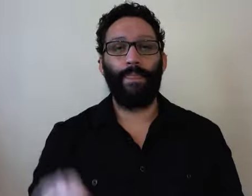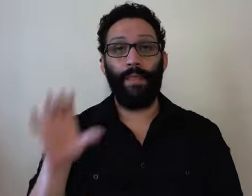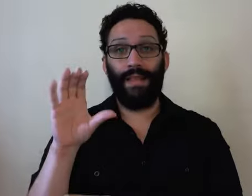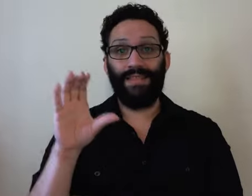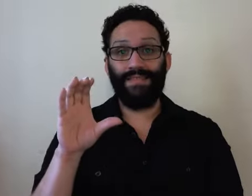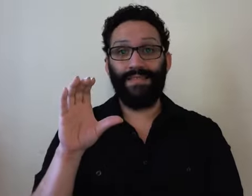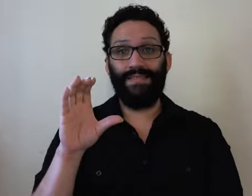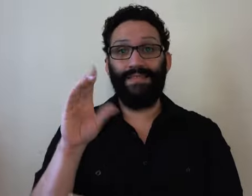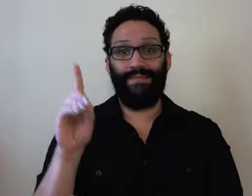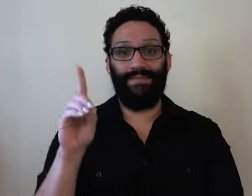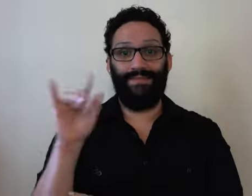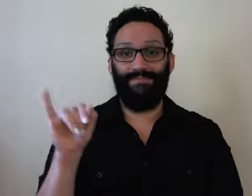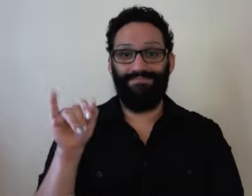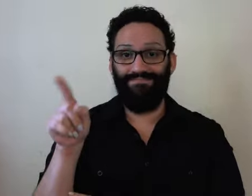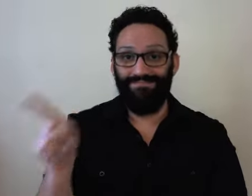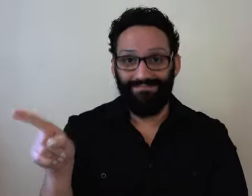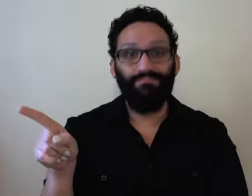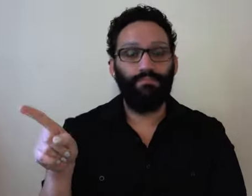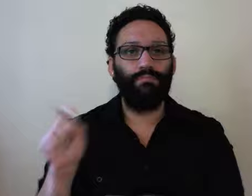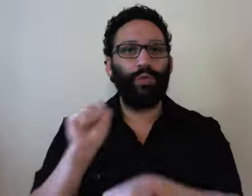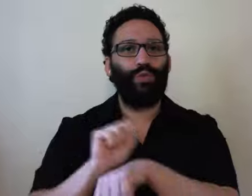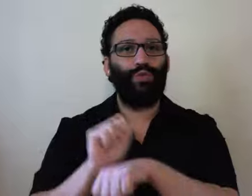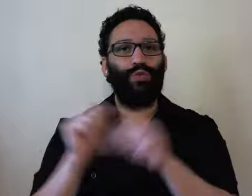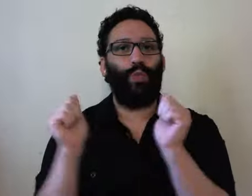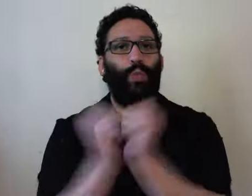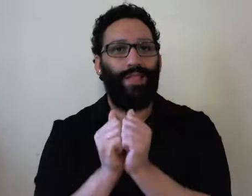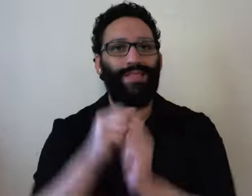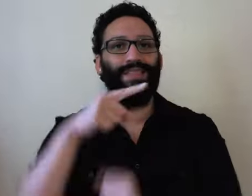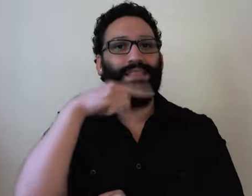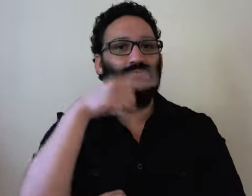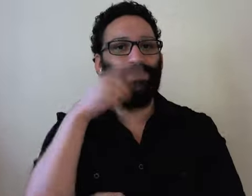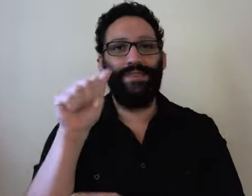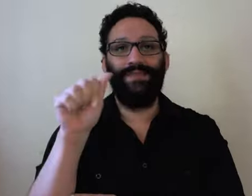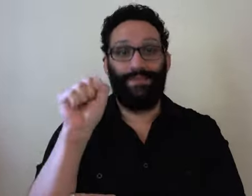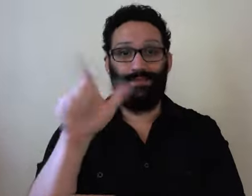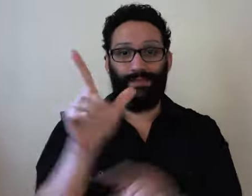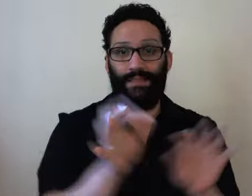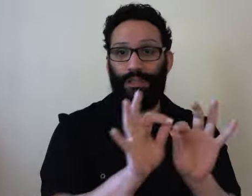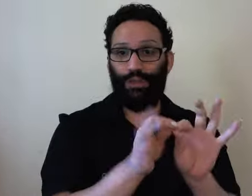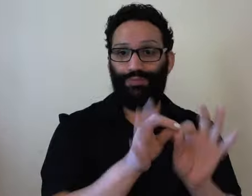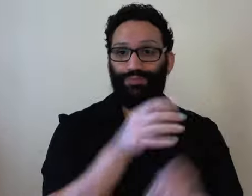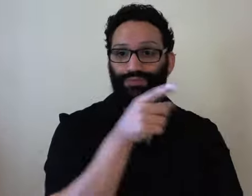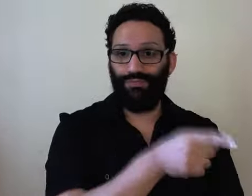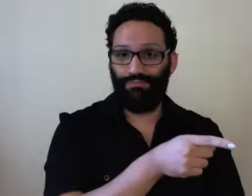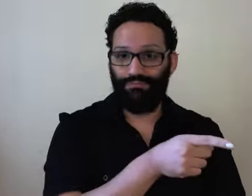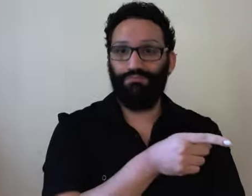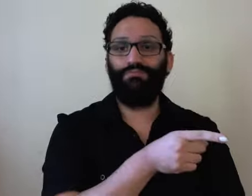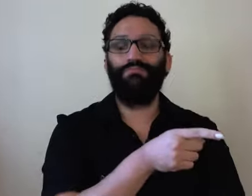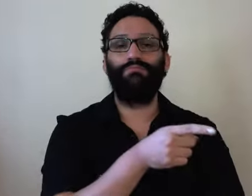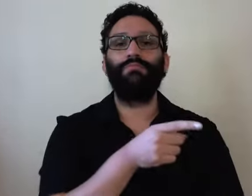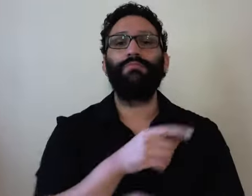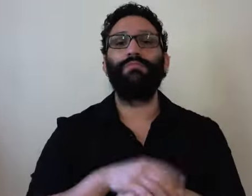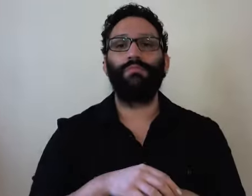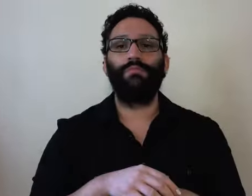C/DIs work with hearing ASL interpreters by watching what